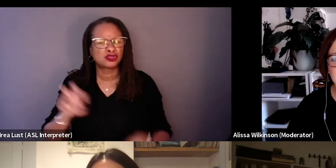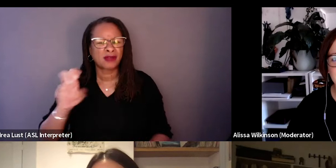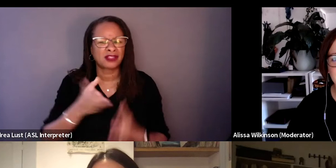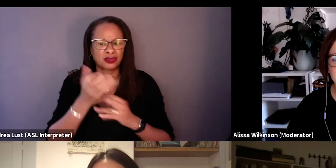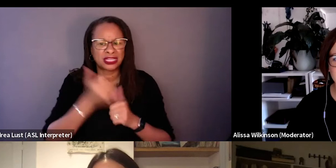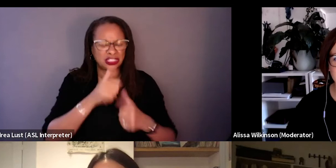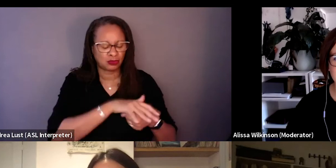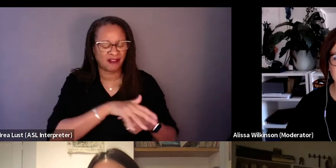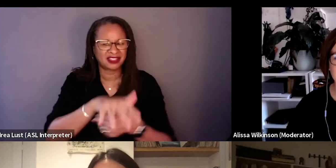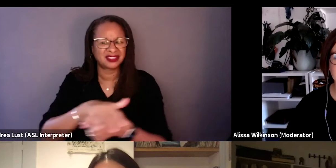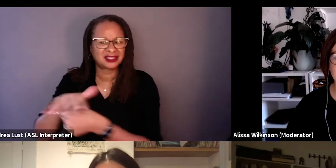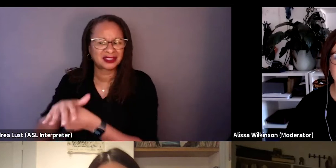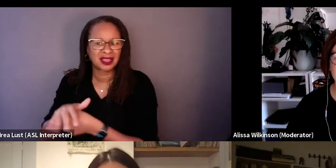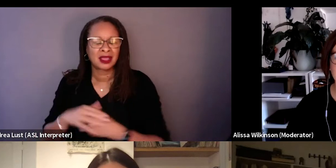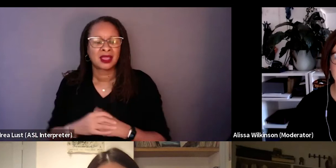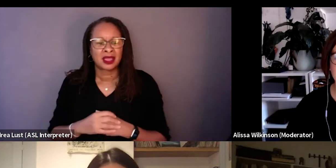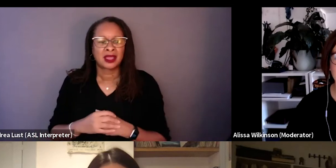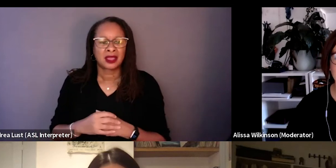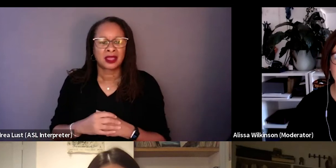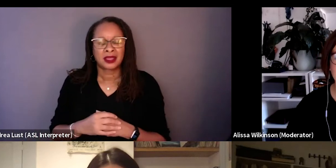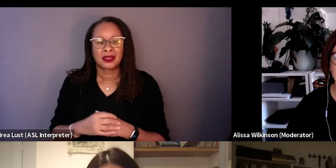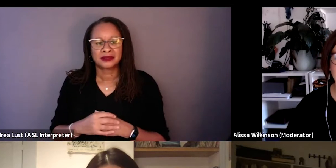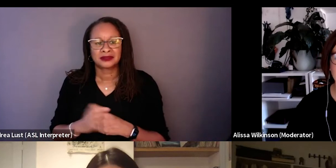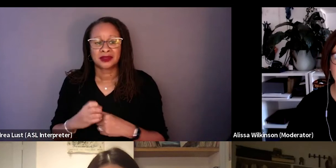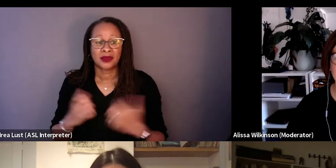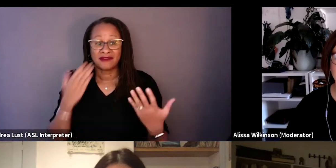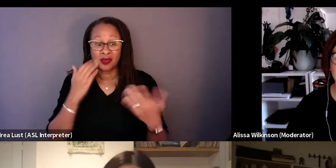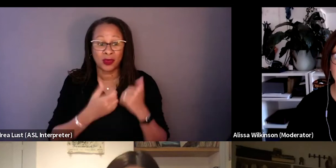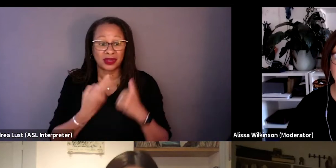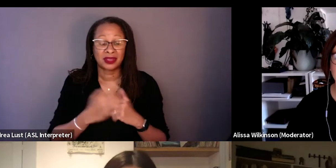Yeah. I was like, what if the government and Republic knows that I visited Taliban?